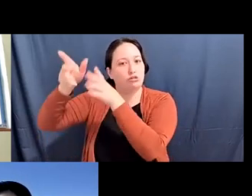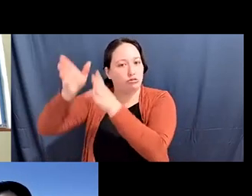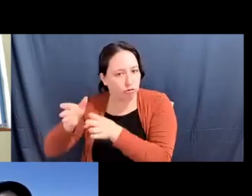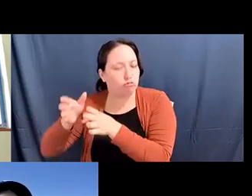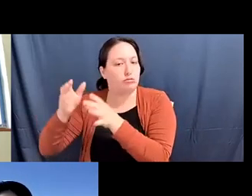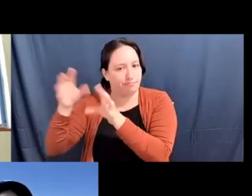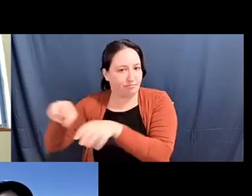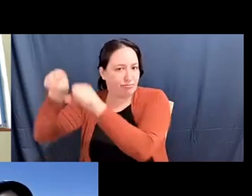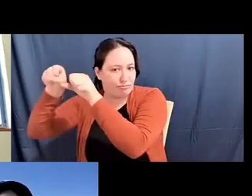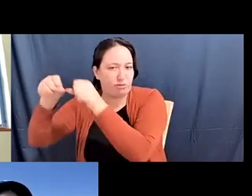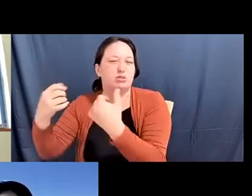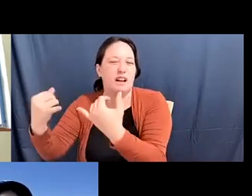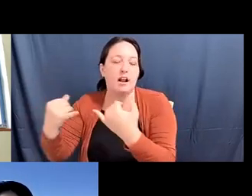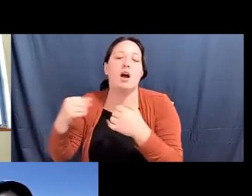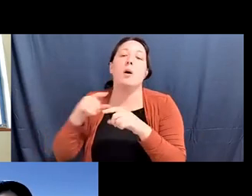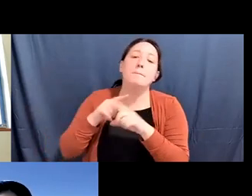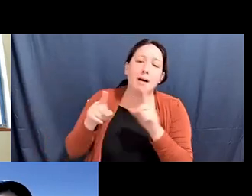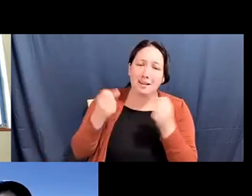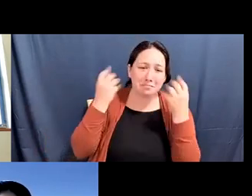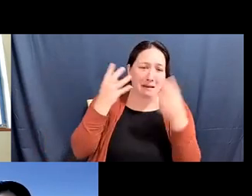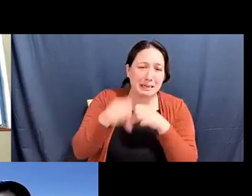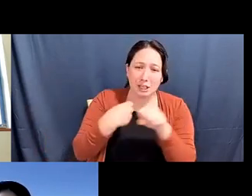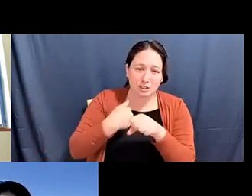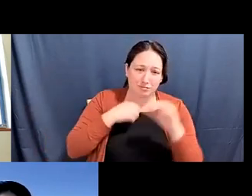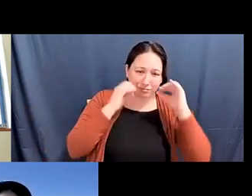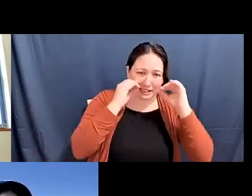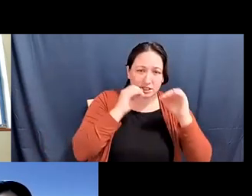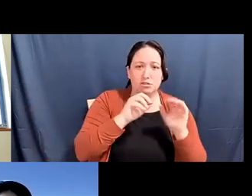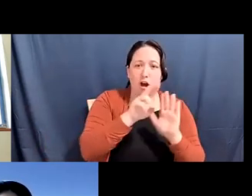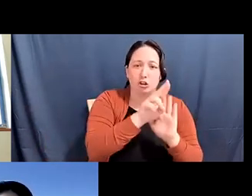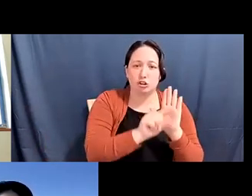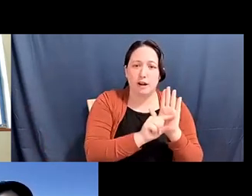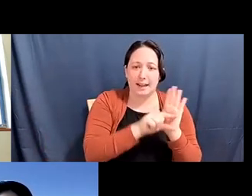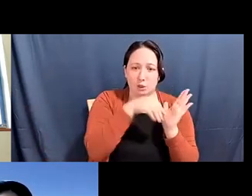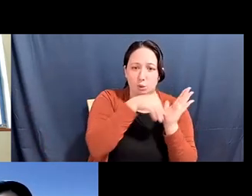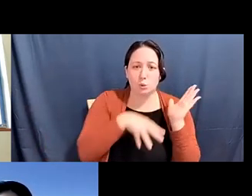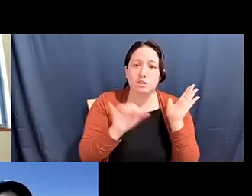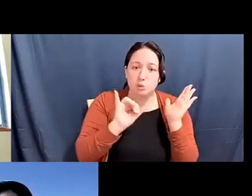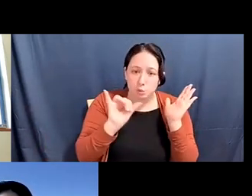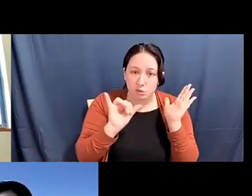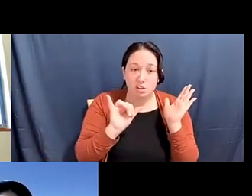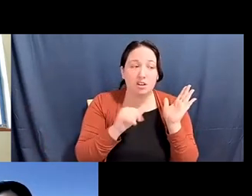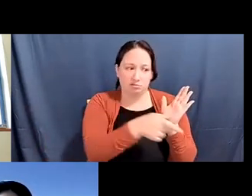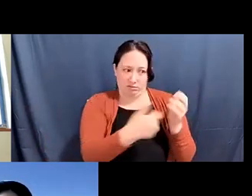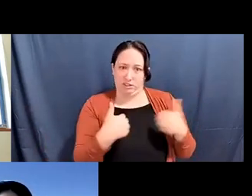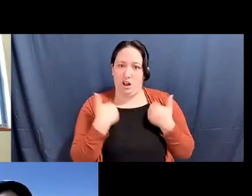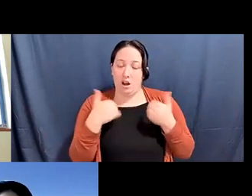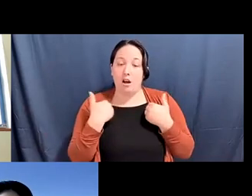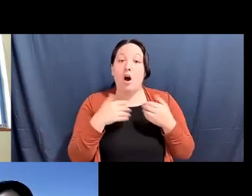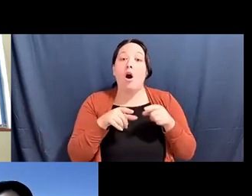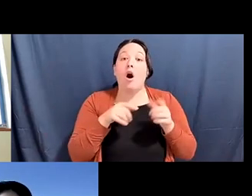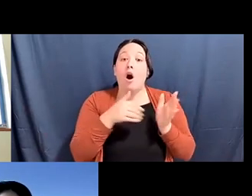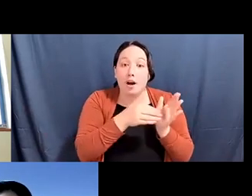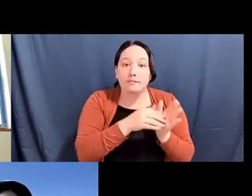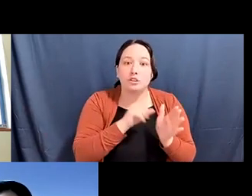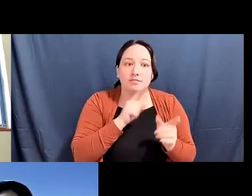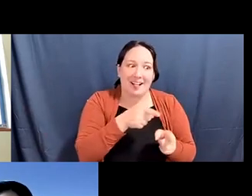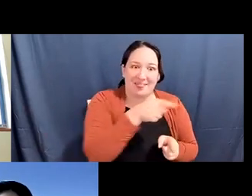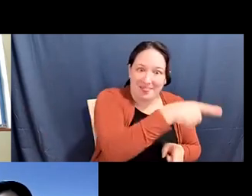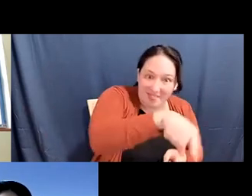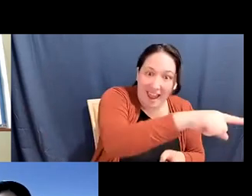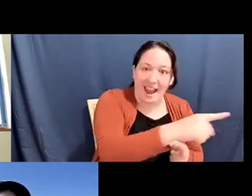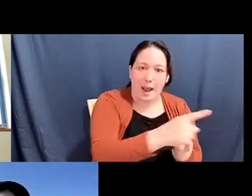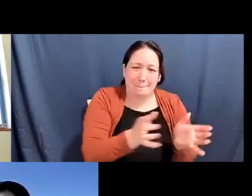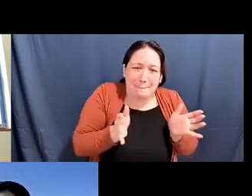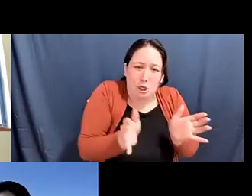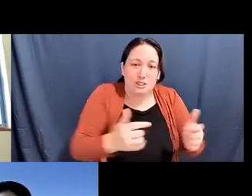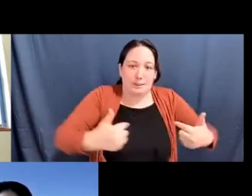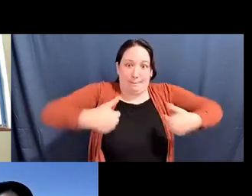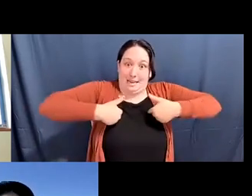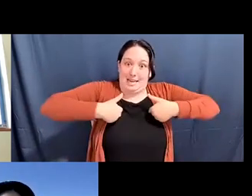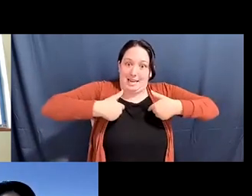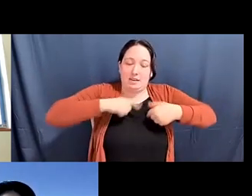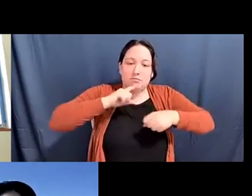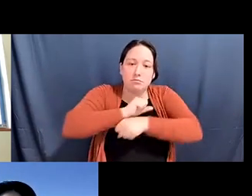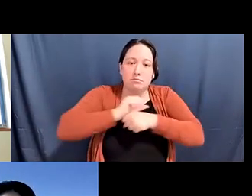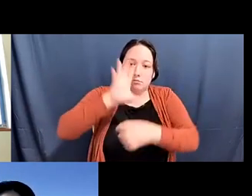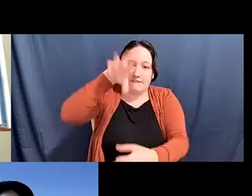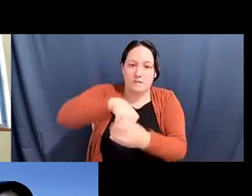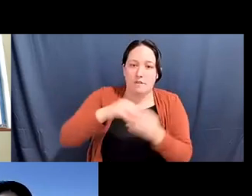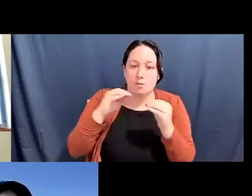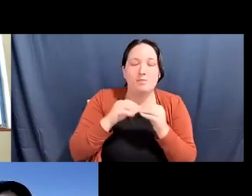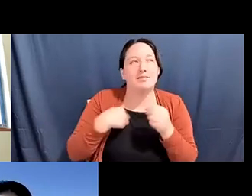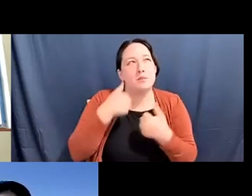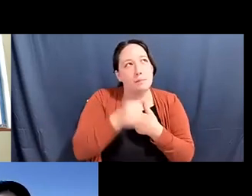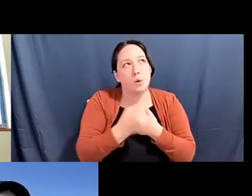Katherine Lee: but I spent many years teaching undergraduates and they were often the ones who were pushing me to do things to get involved, I remember, there was one student in my writing class at Berkeley